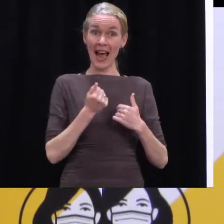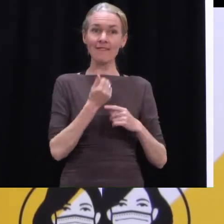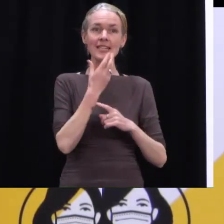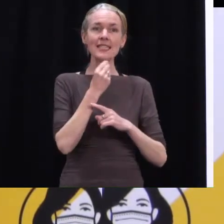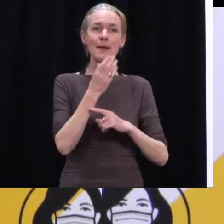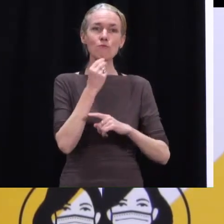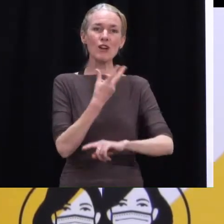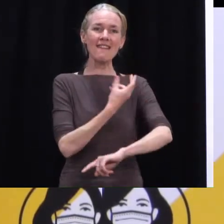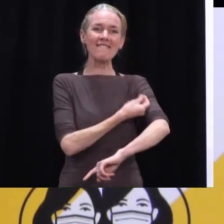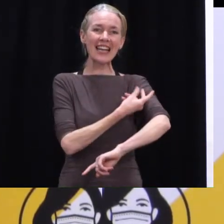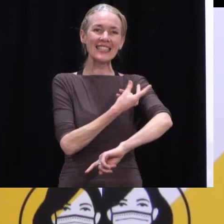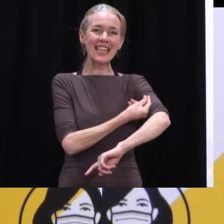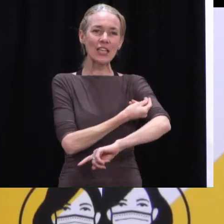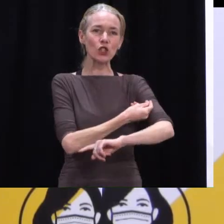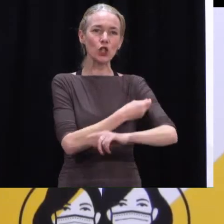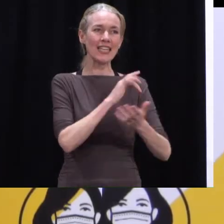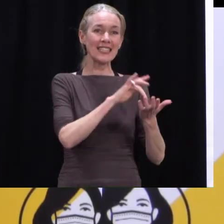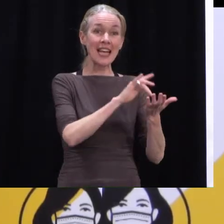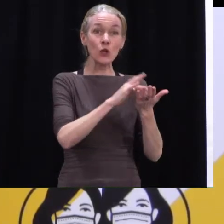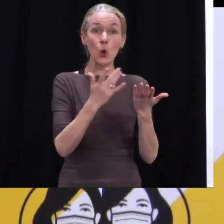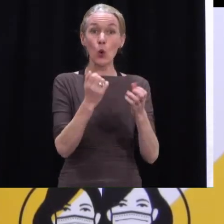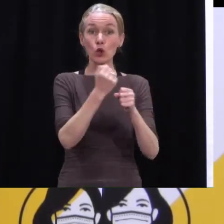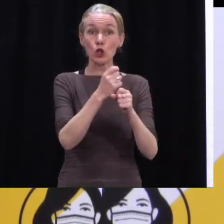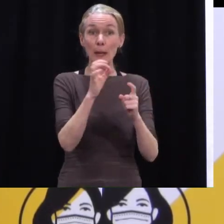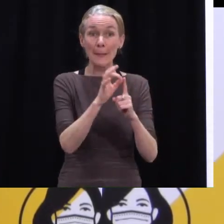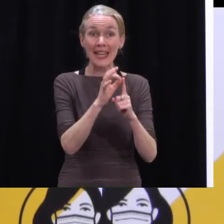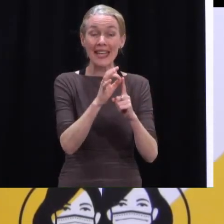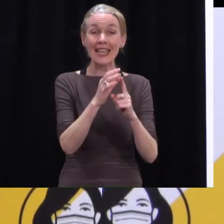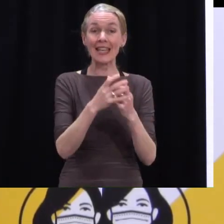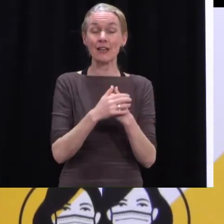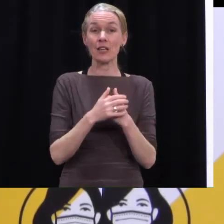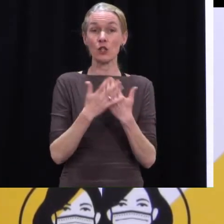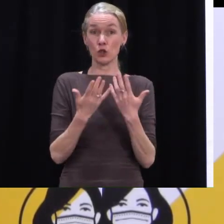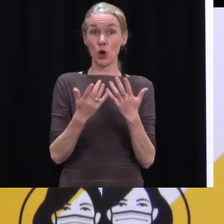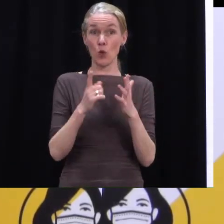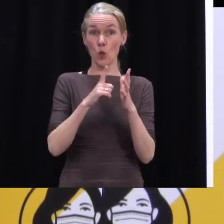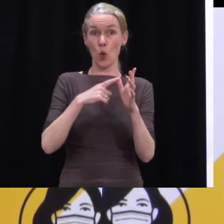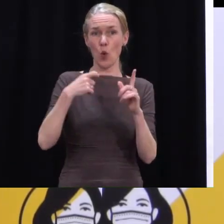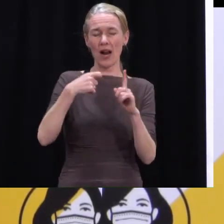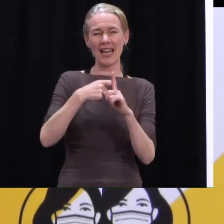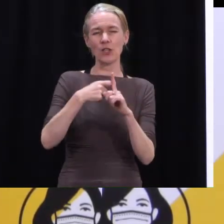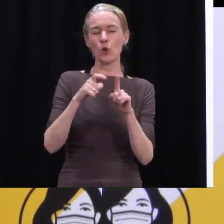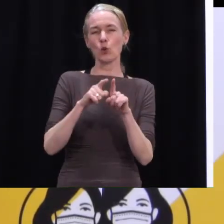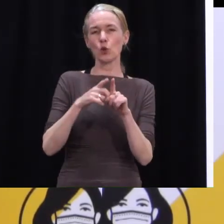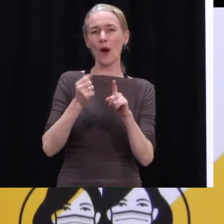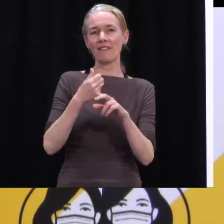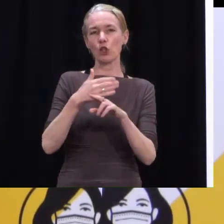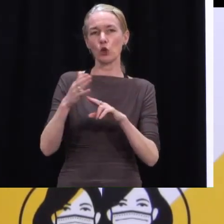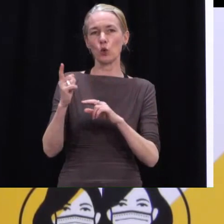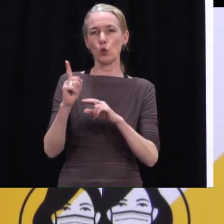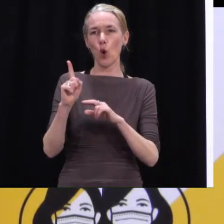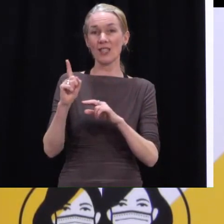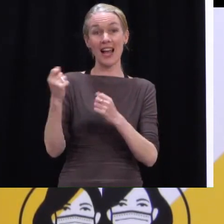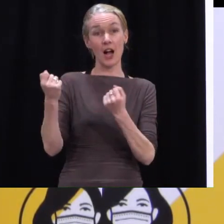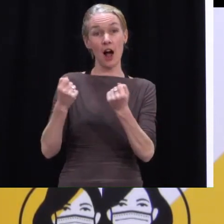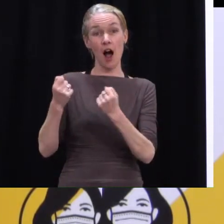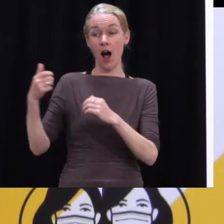not only have we been bringing on more sites, in particular, GPs have become available,